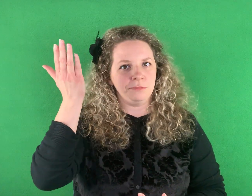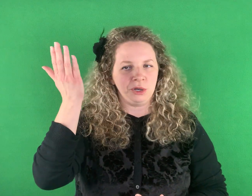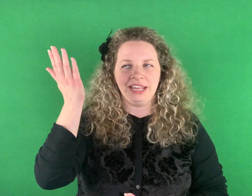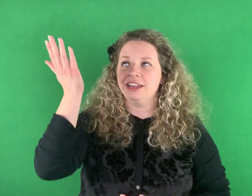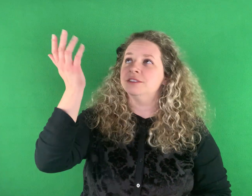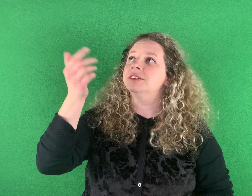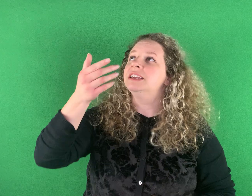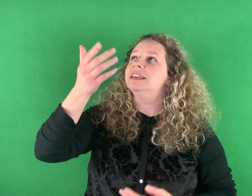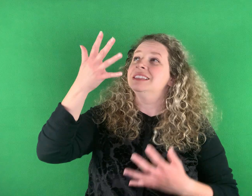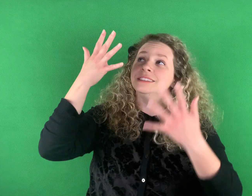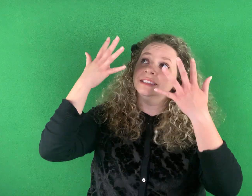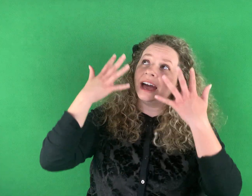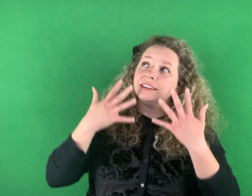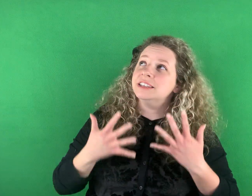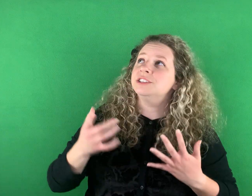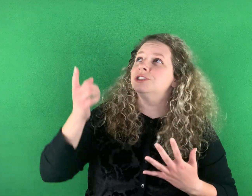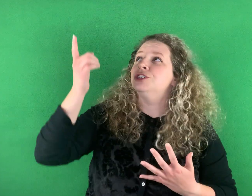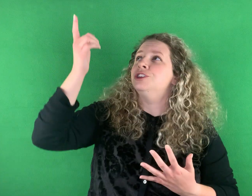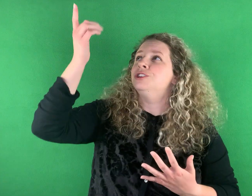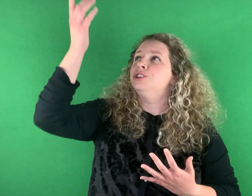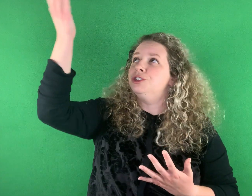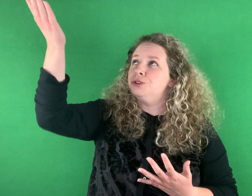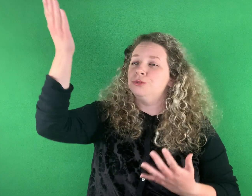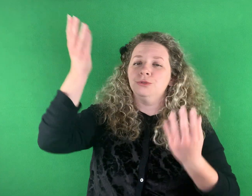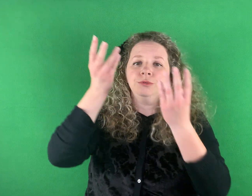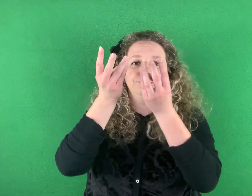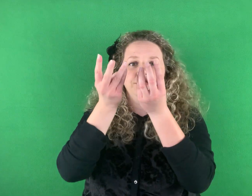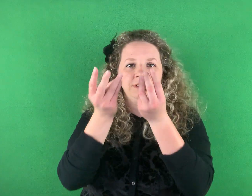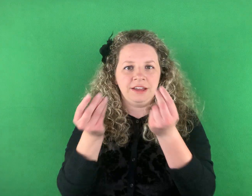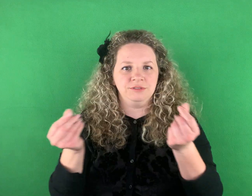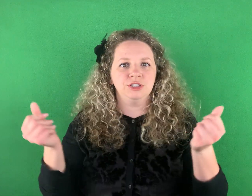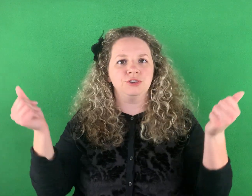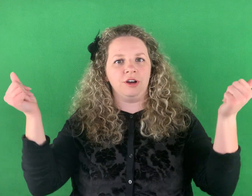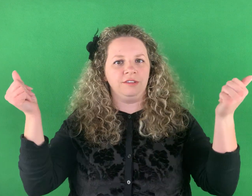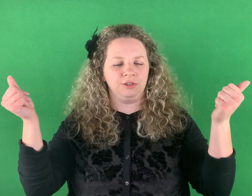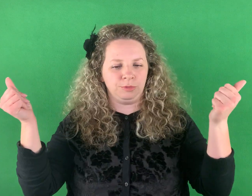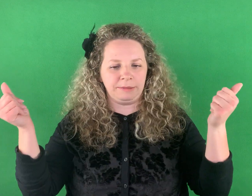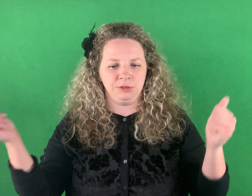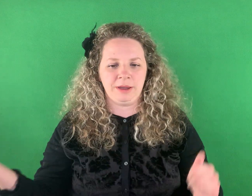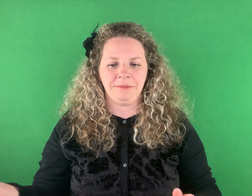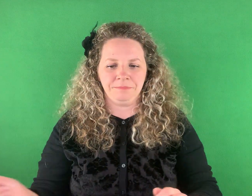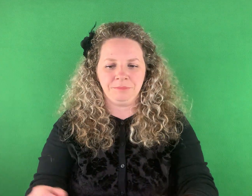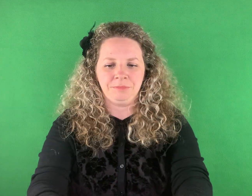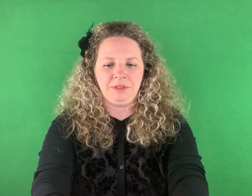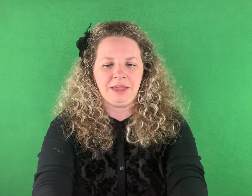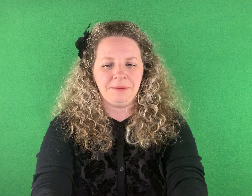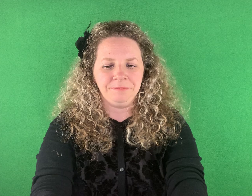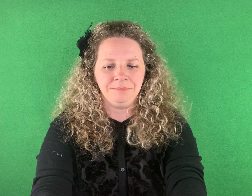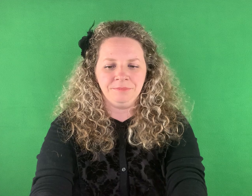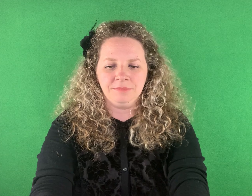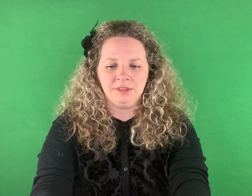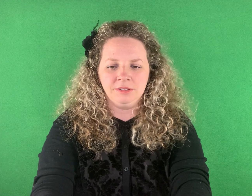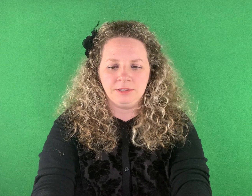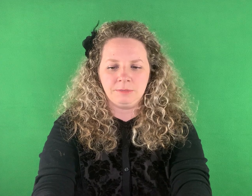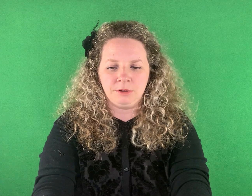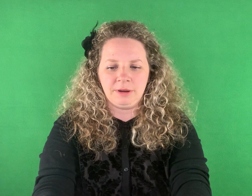the pretty hand. SADNESS YOU have dissolved or wiped away. Okay. And you’re right,